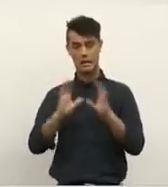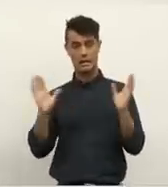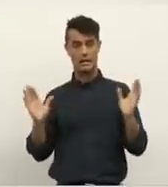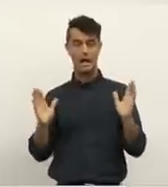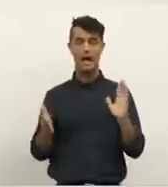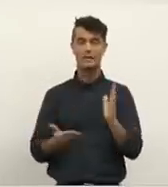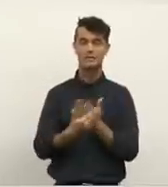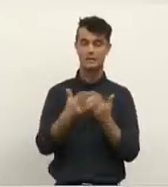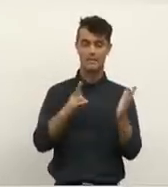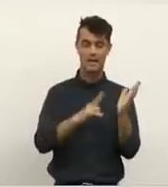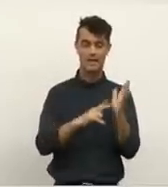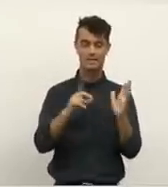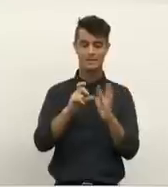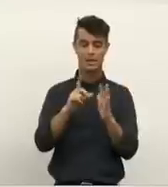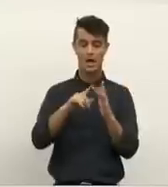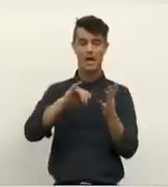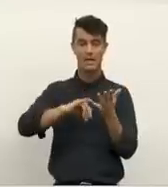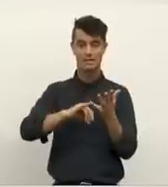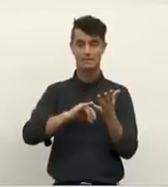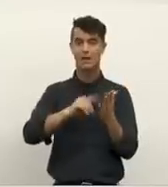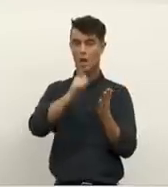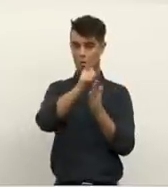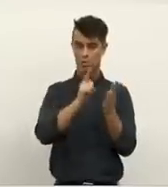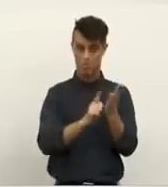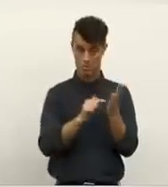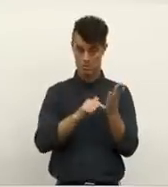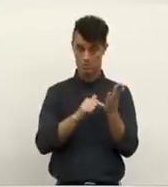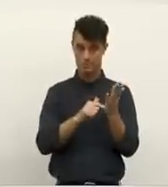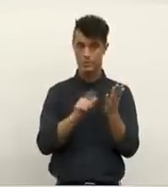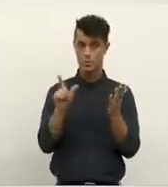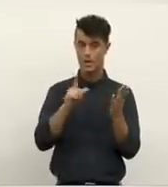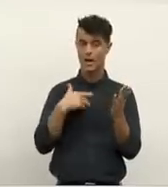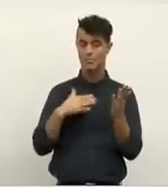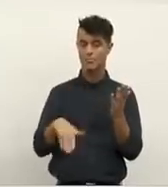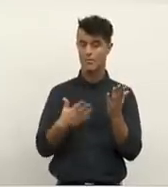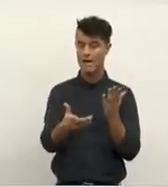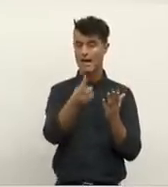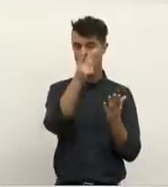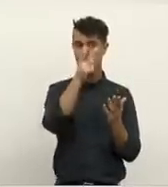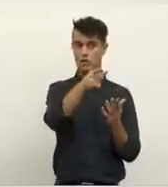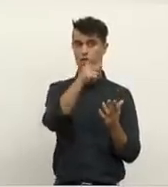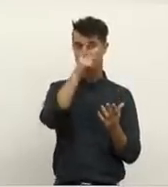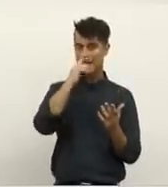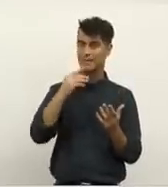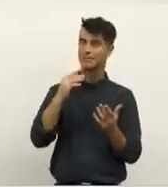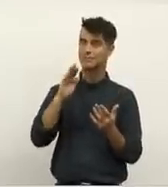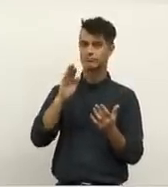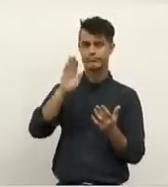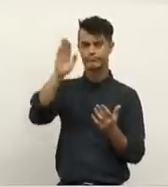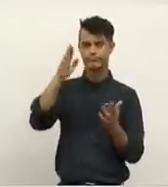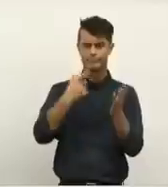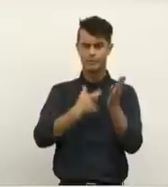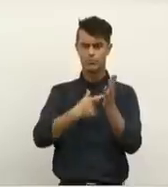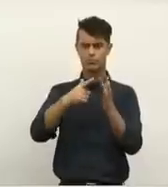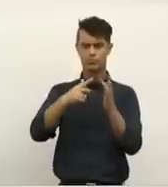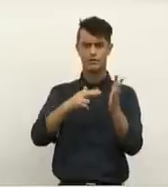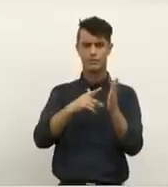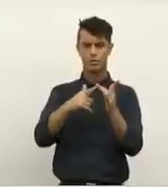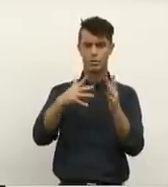under the NDIS Act that we have to provide you as a participant of how you can lodge and review of that decision.